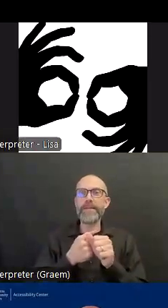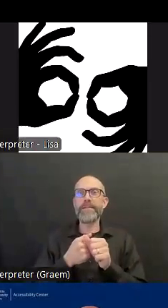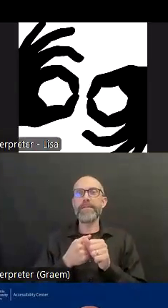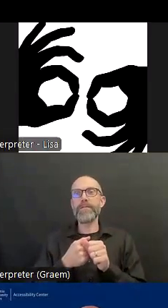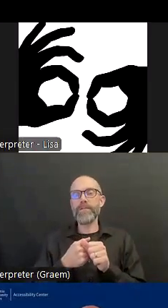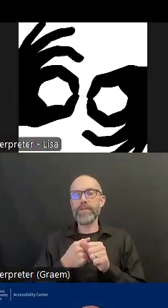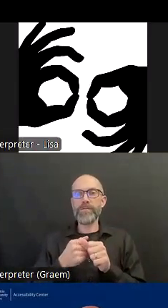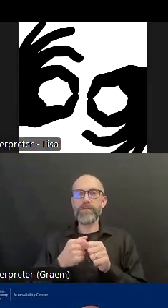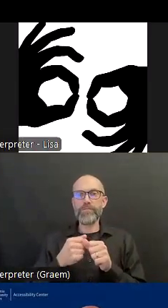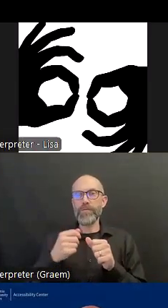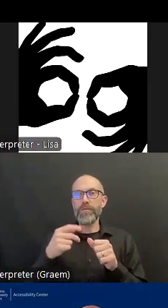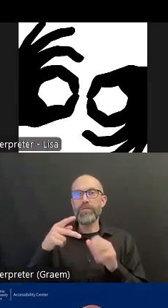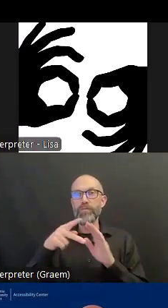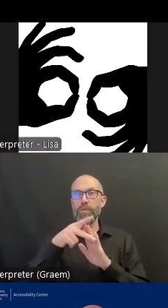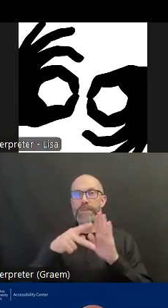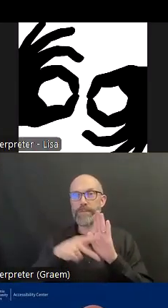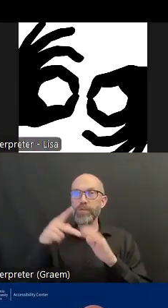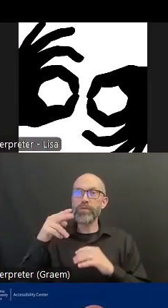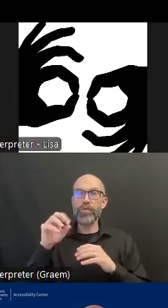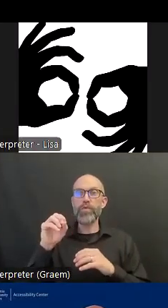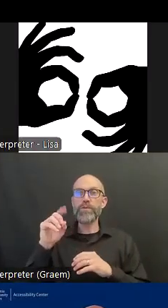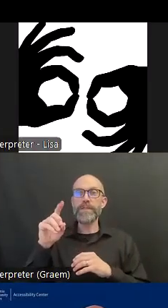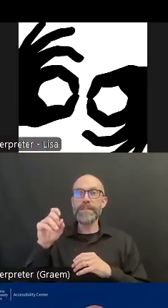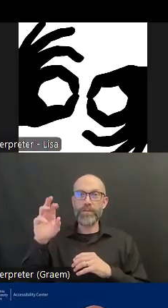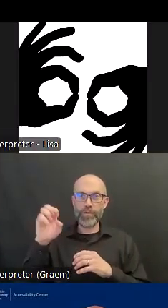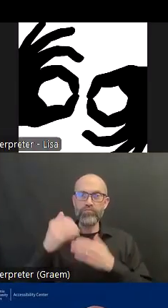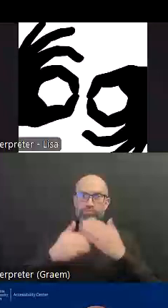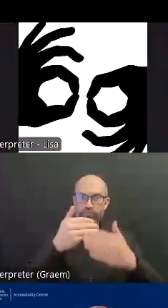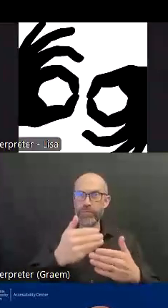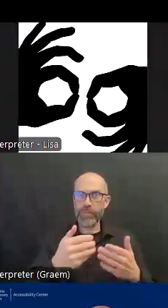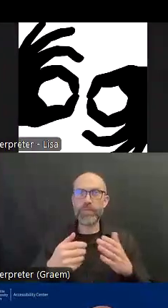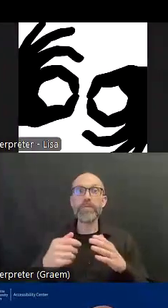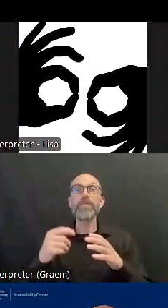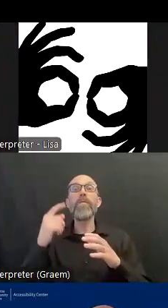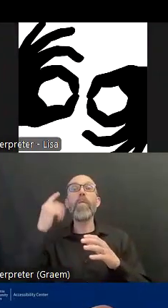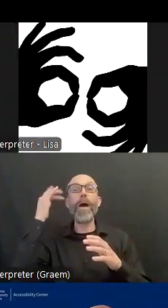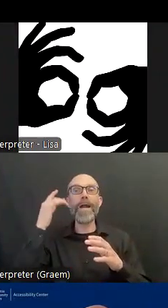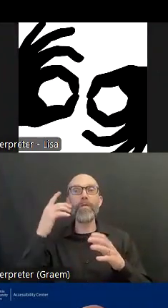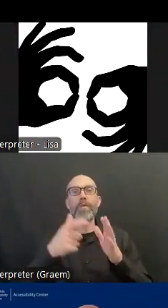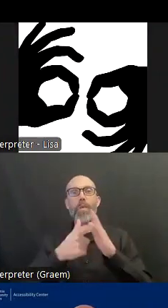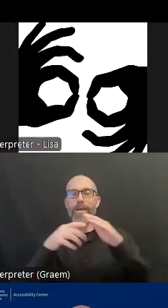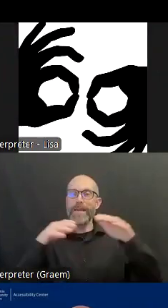that within that, the accessibility review is a required component of that.